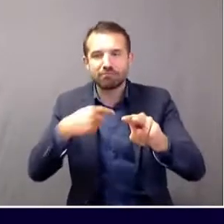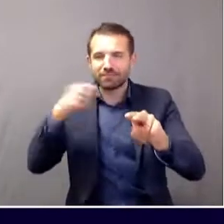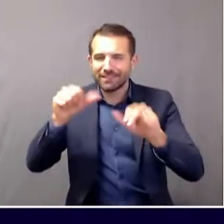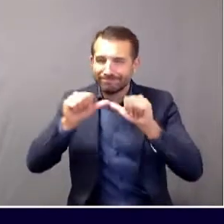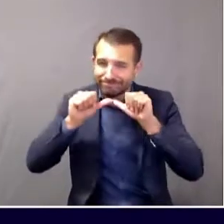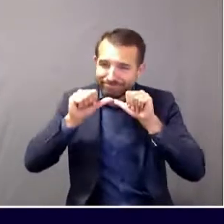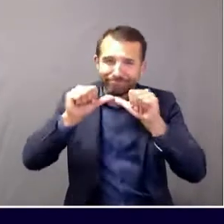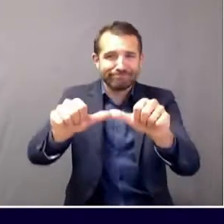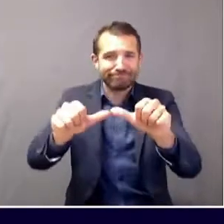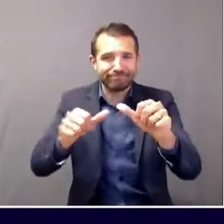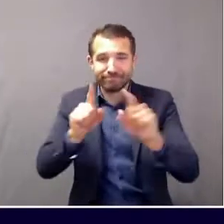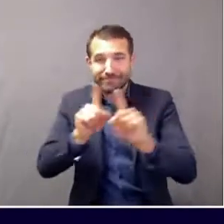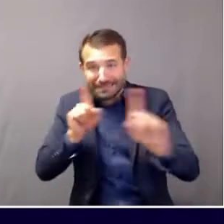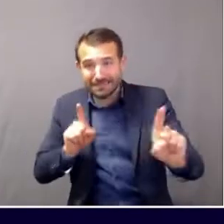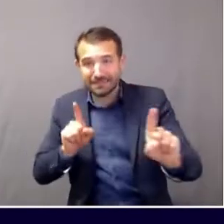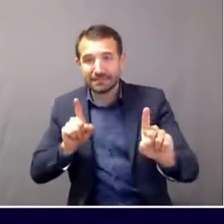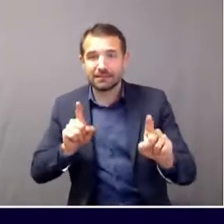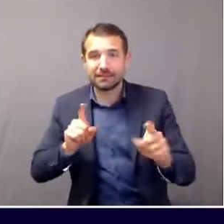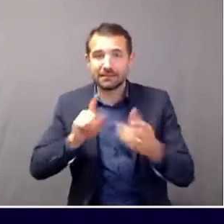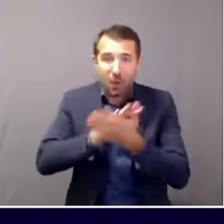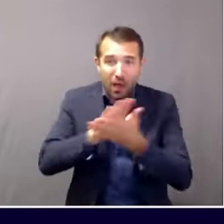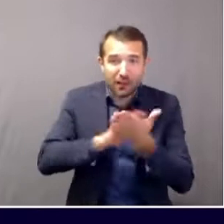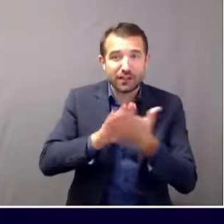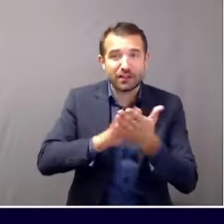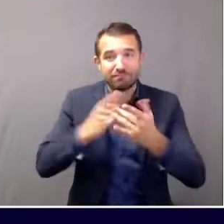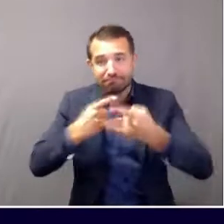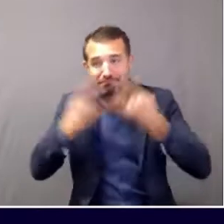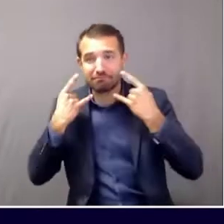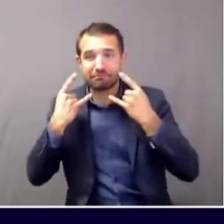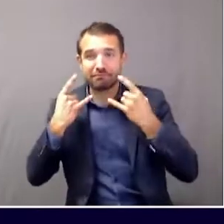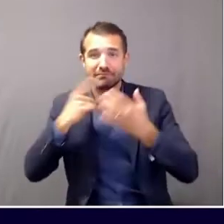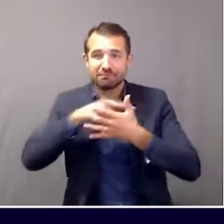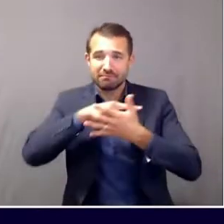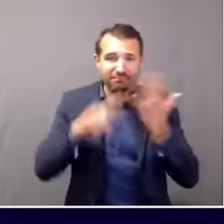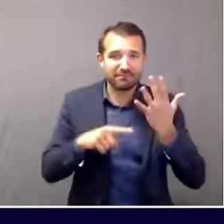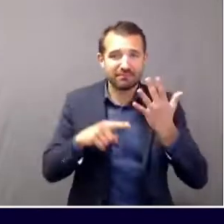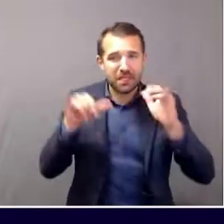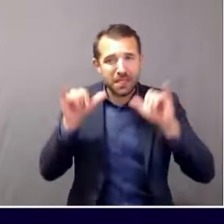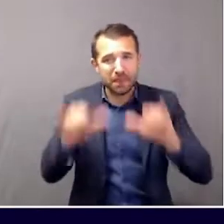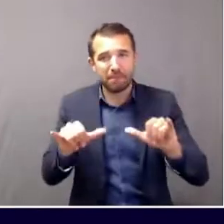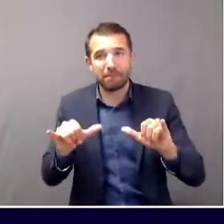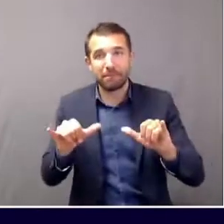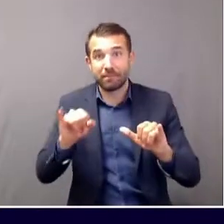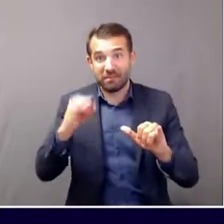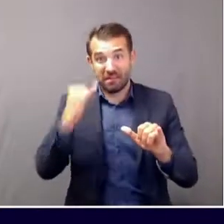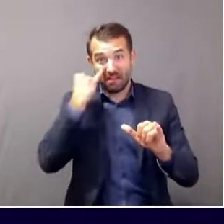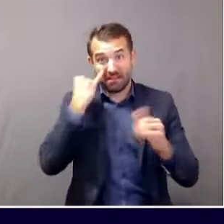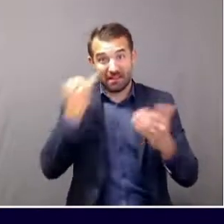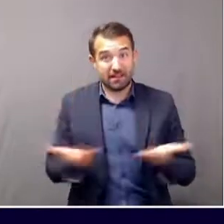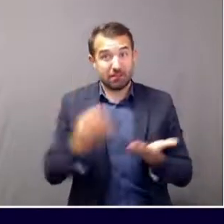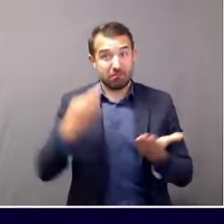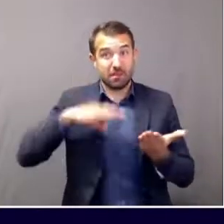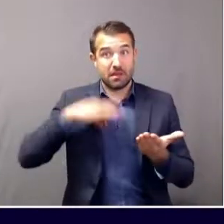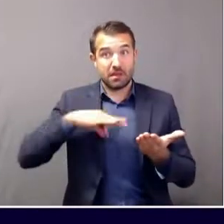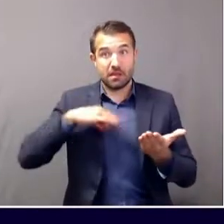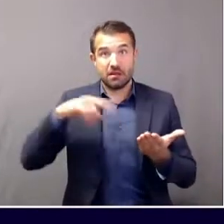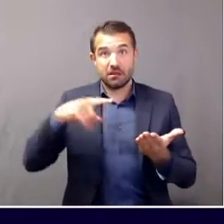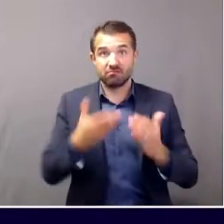in Maine which is a risk